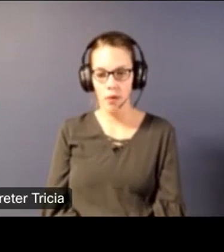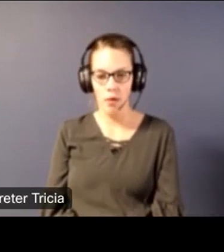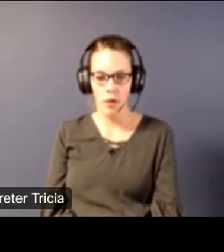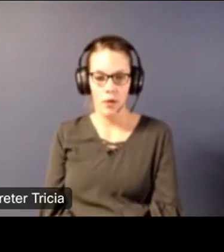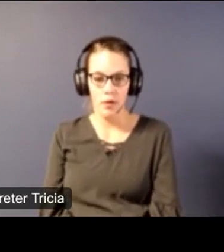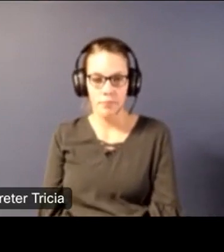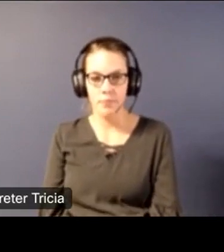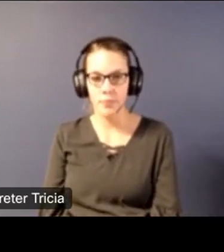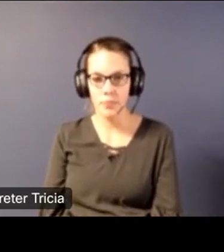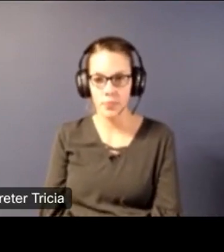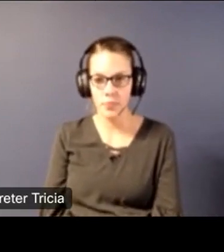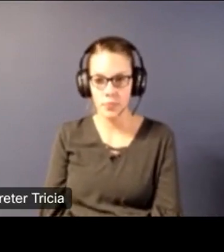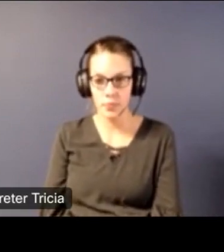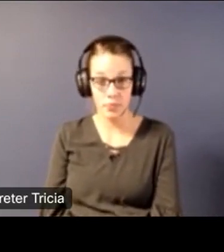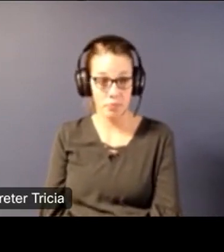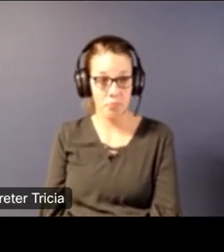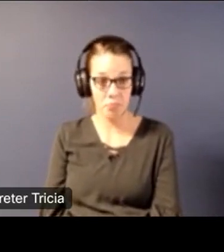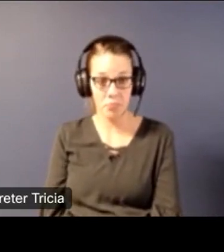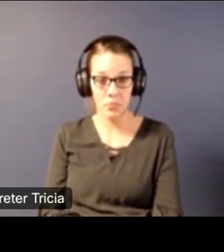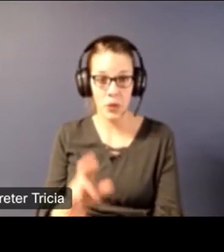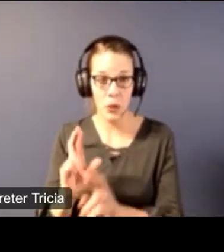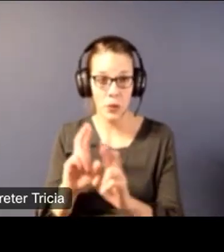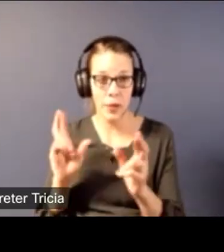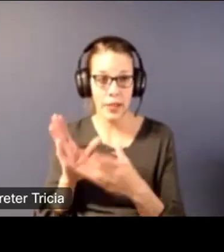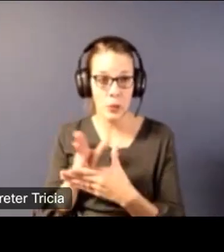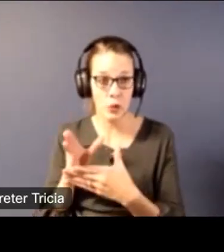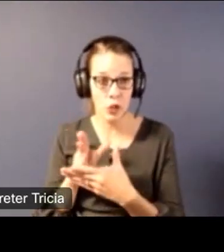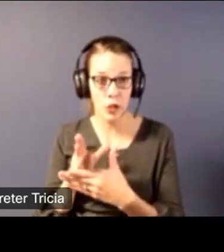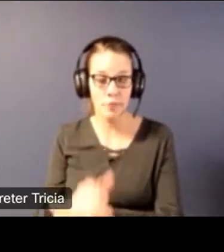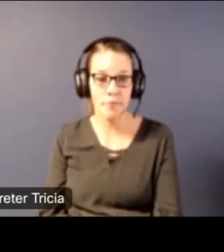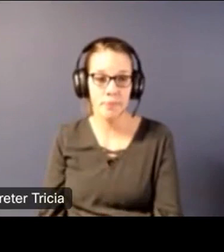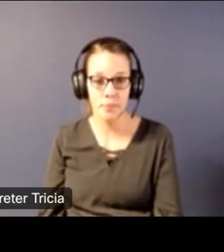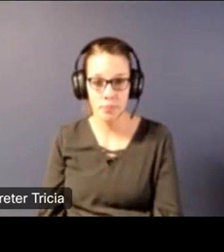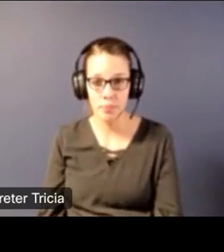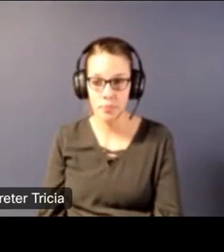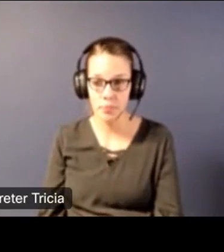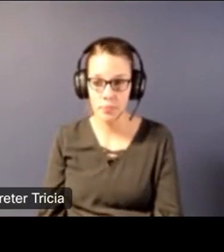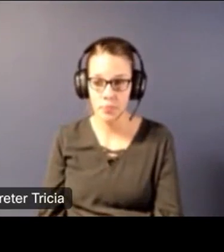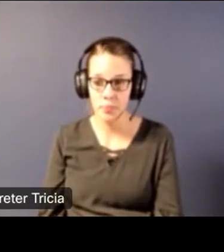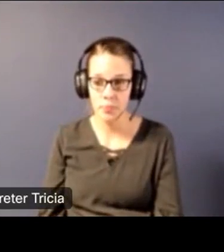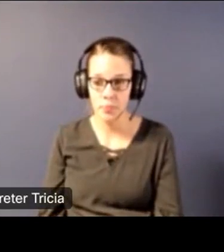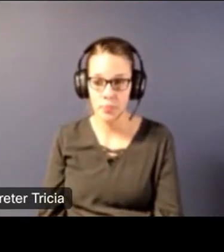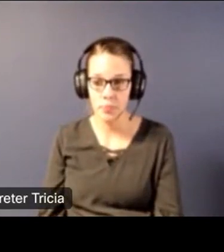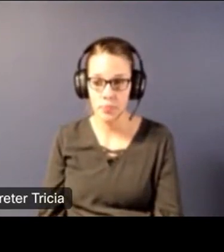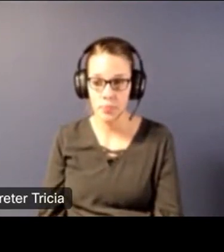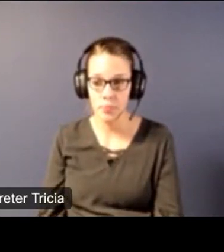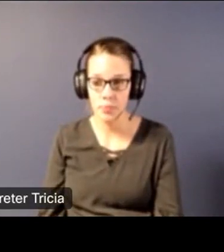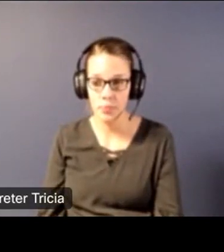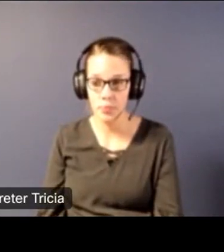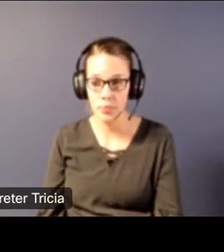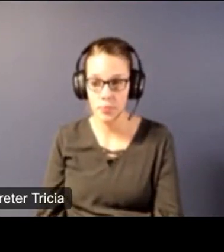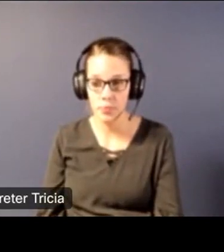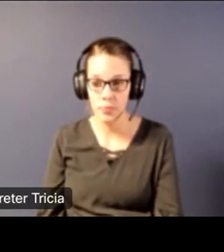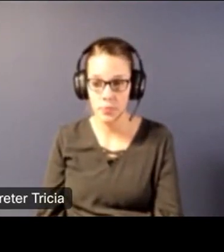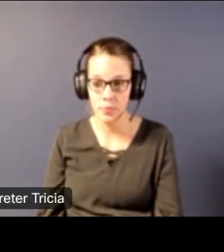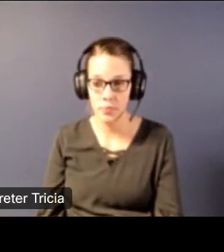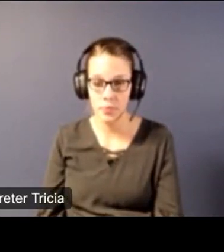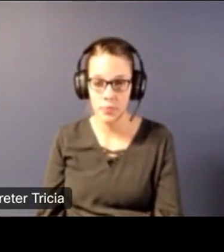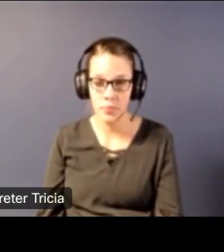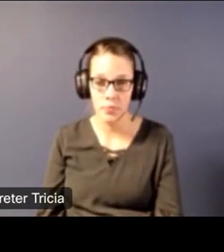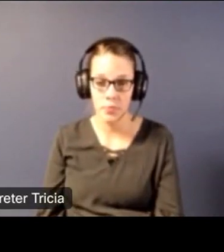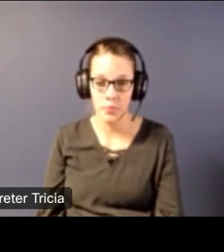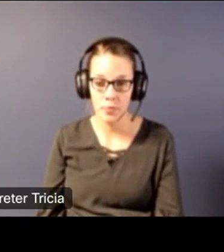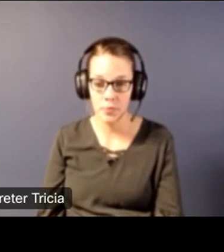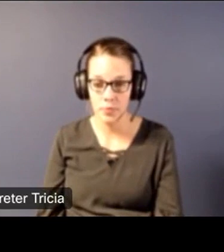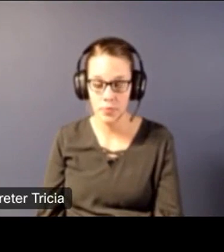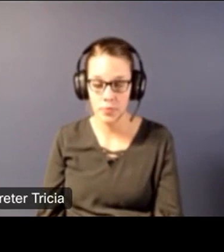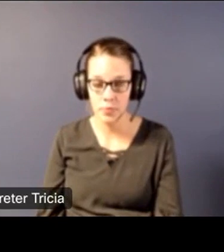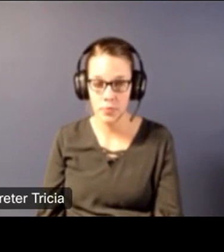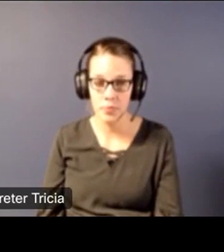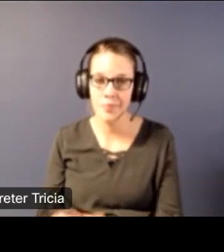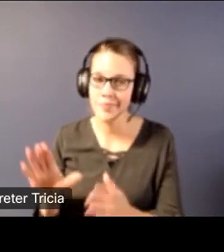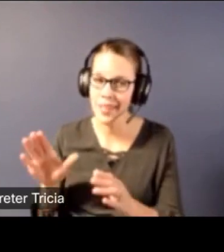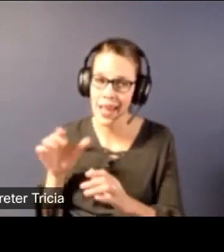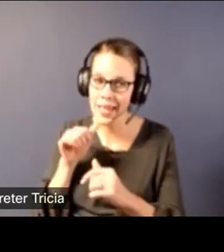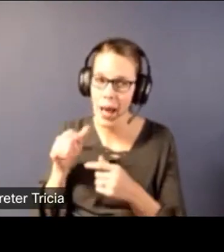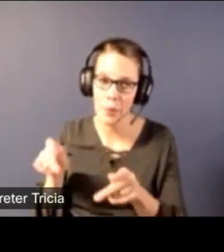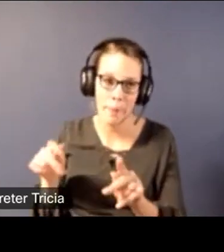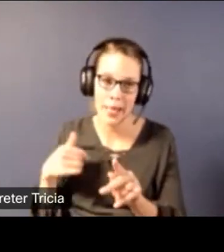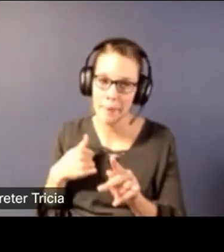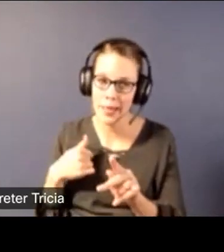Christy, I think we're ready to share. I'm sorry it's not letting me do the next question.